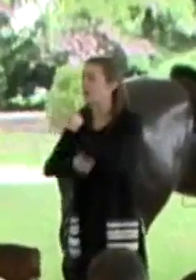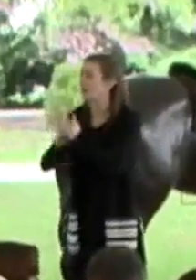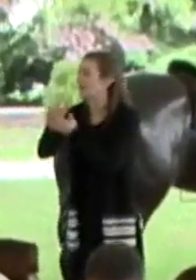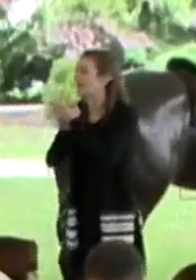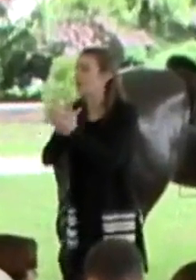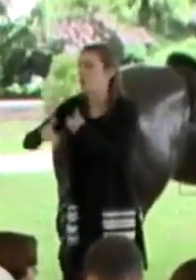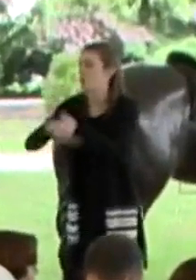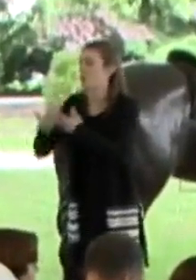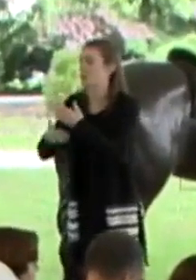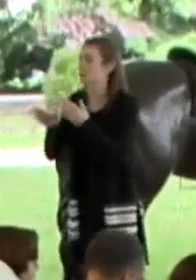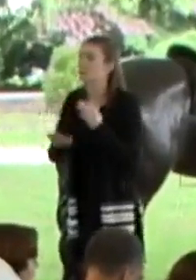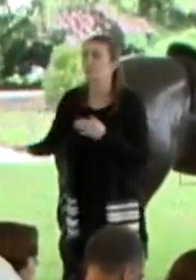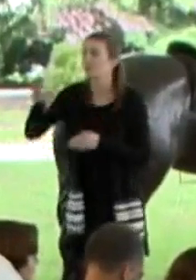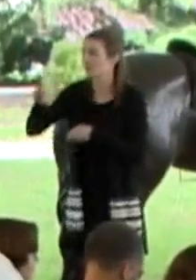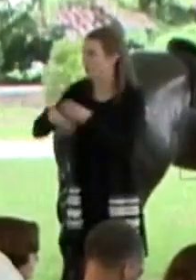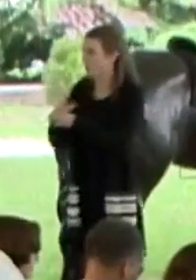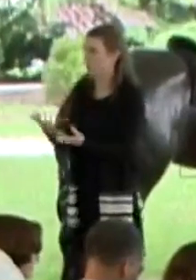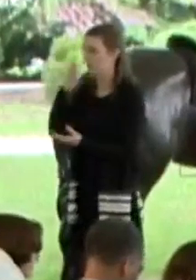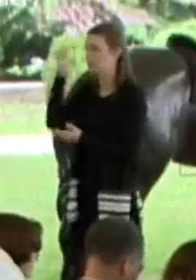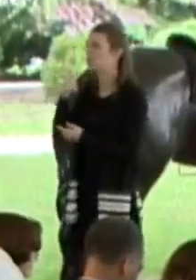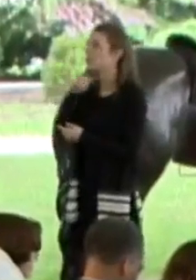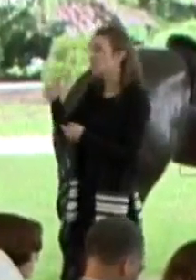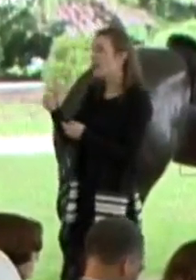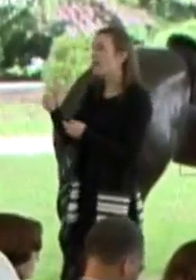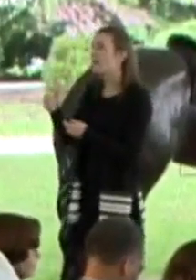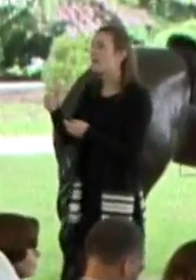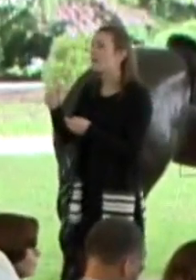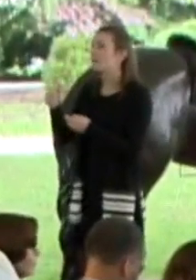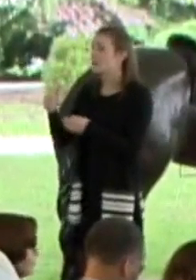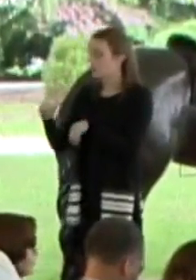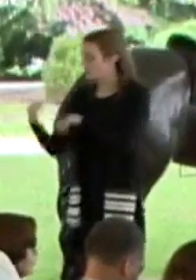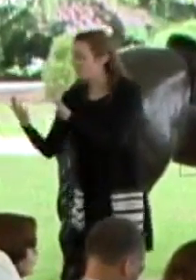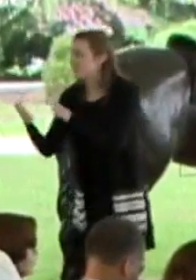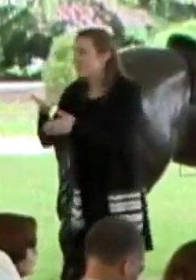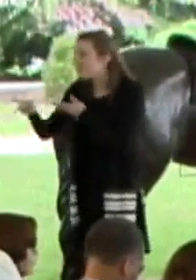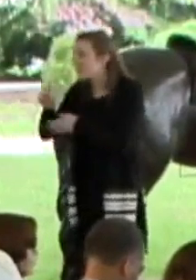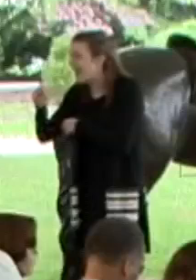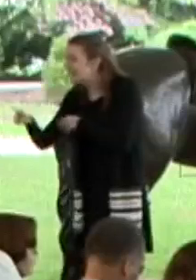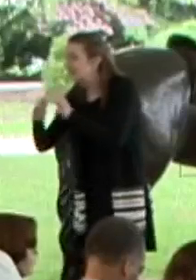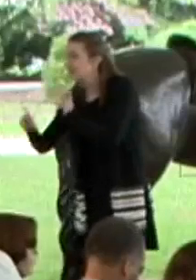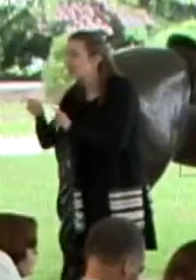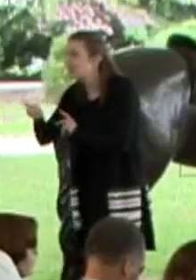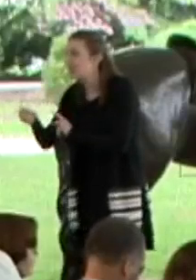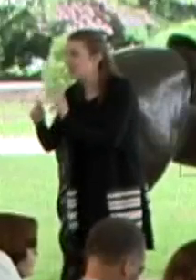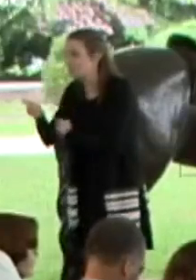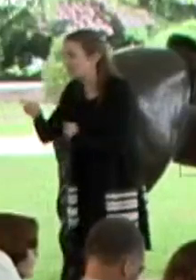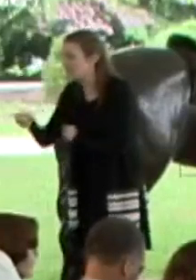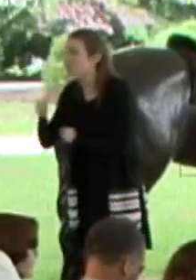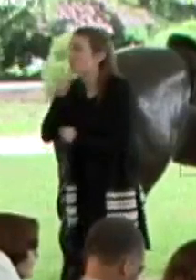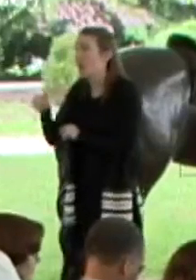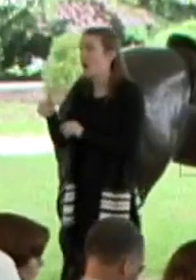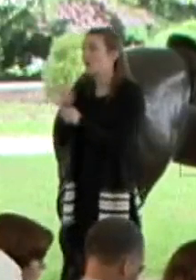I COMMEND YOU BUT I THINK THAT IF YOU TAKE IT THIS WAY YOU